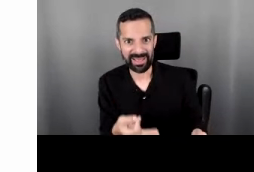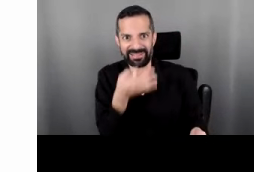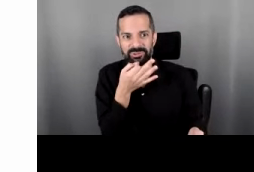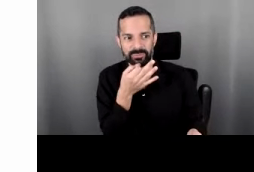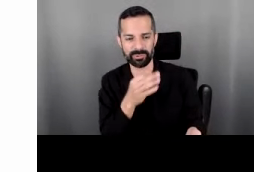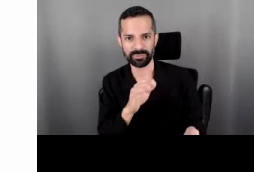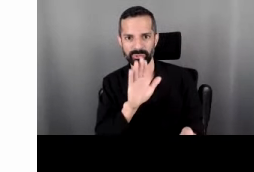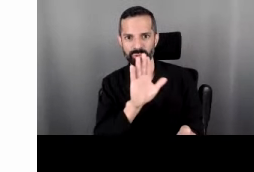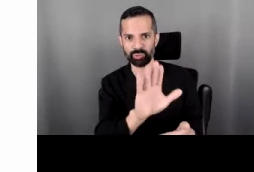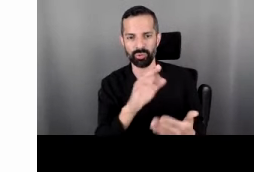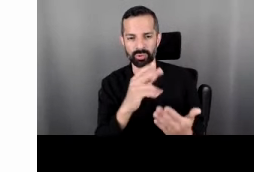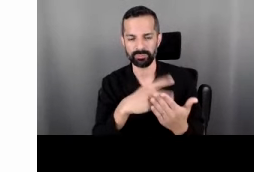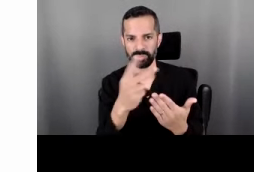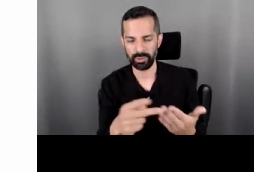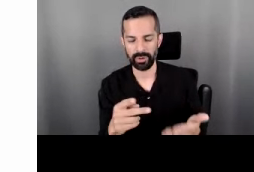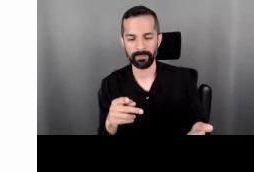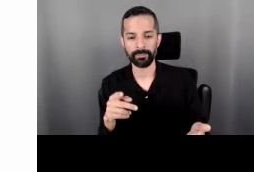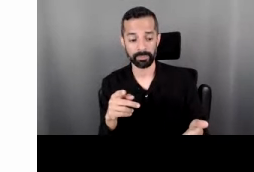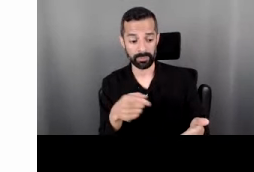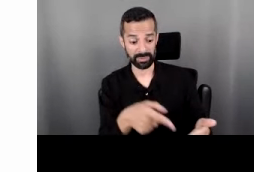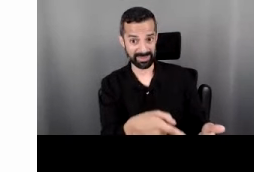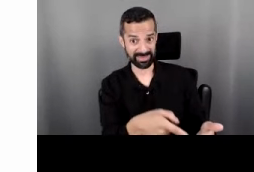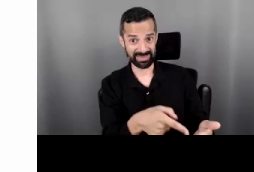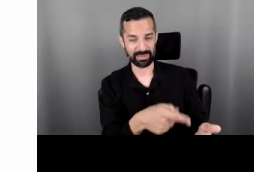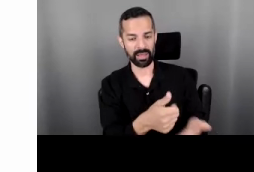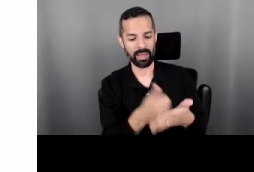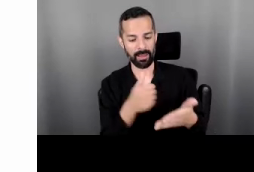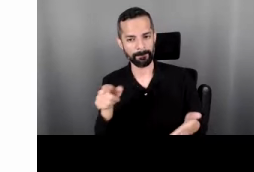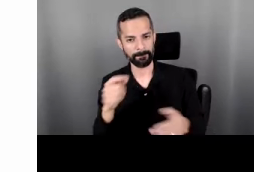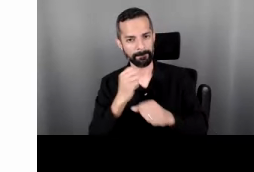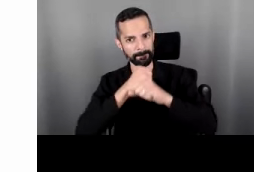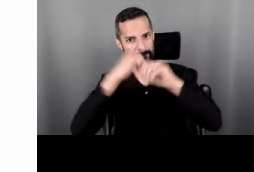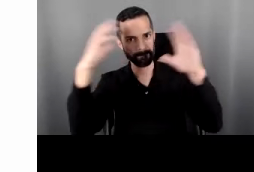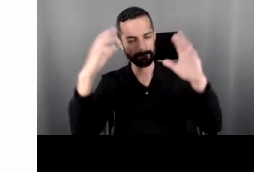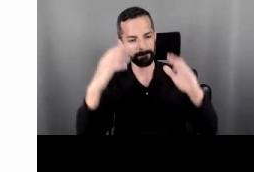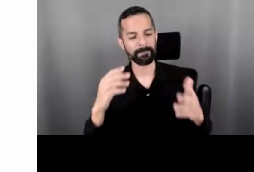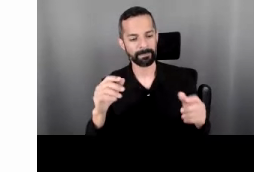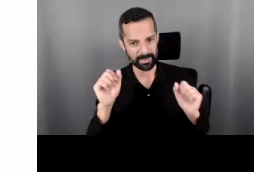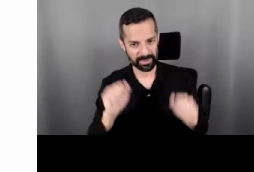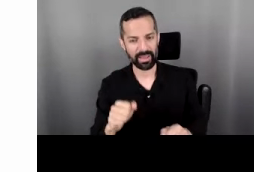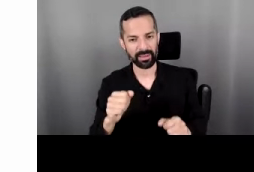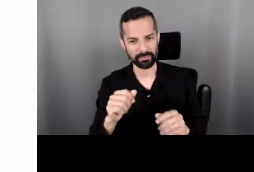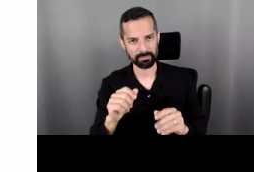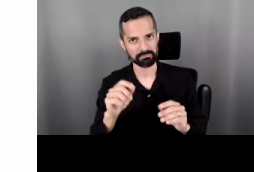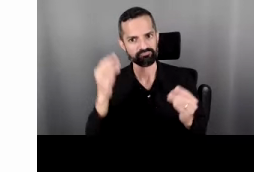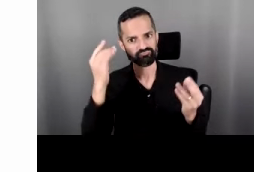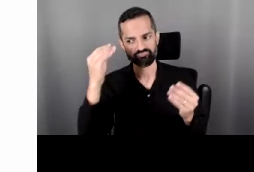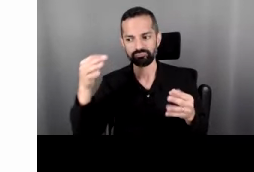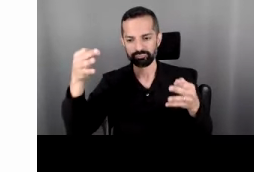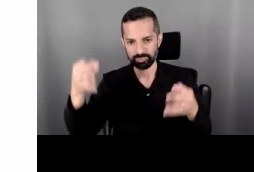that's been submitted can get a quality perspective to make an informed decision and score accordingly.